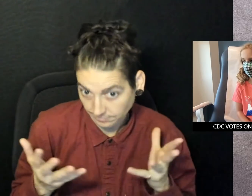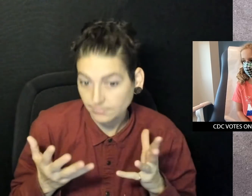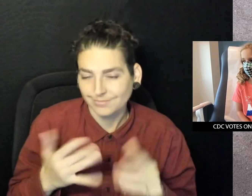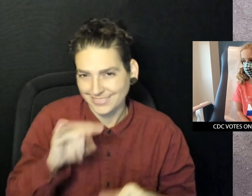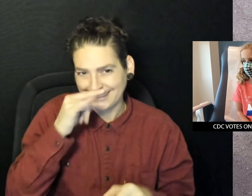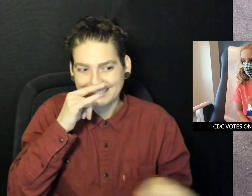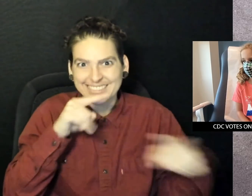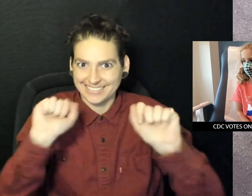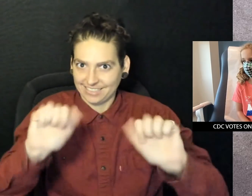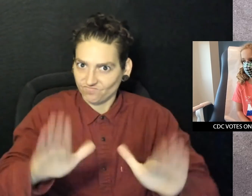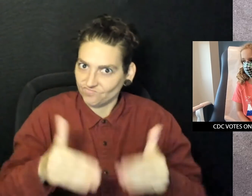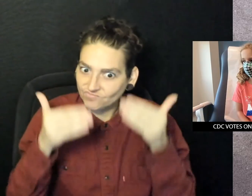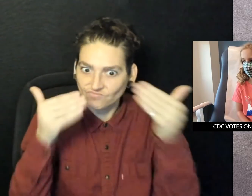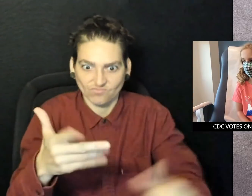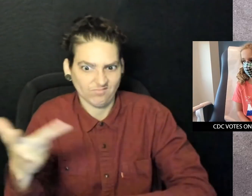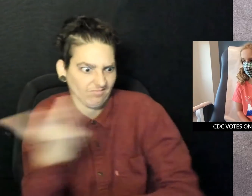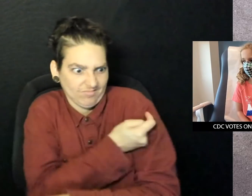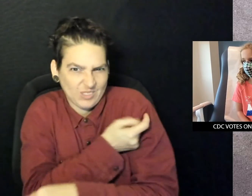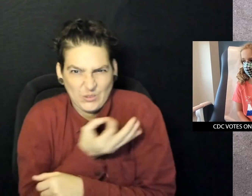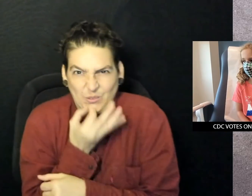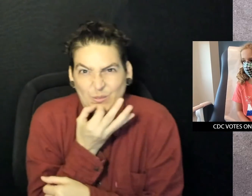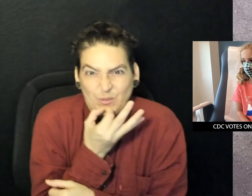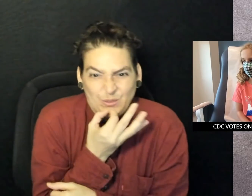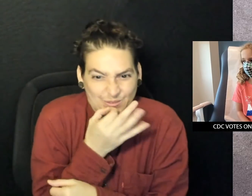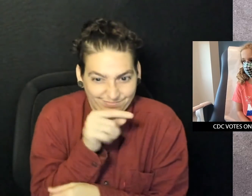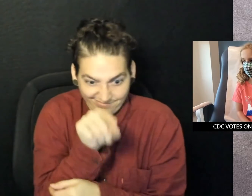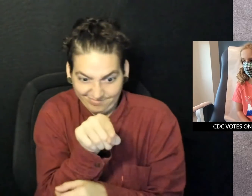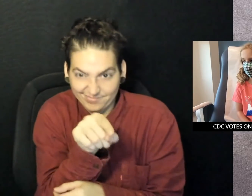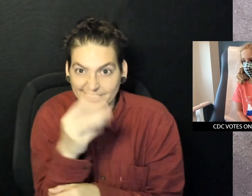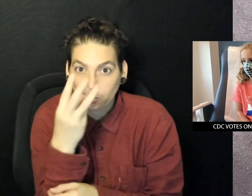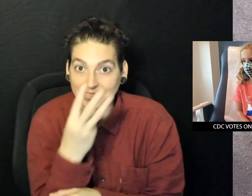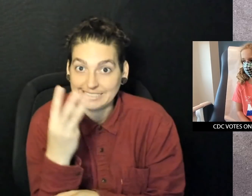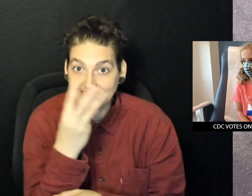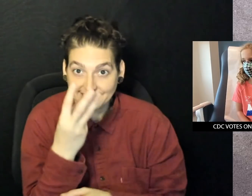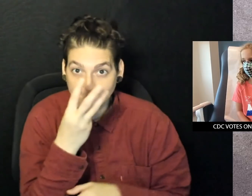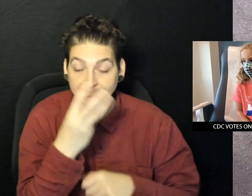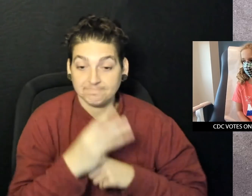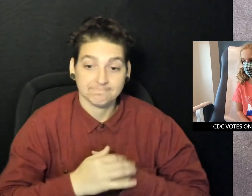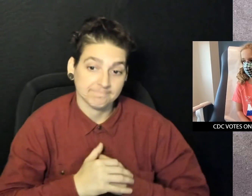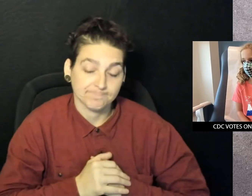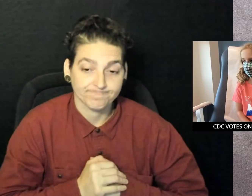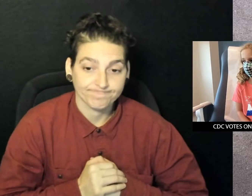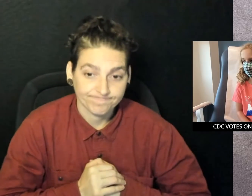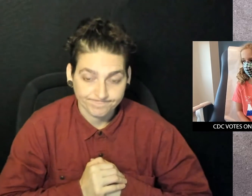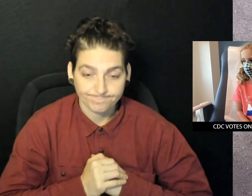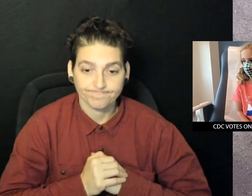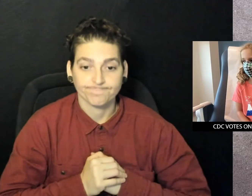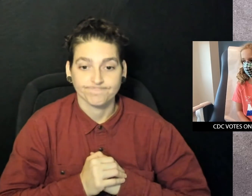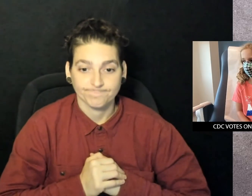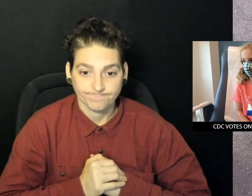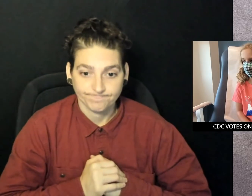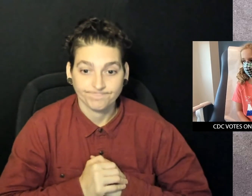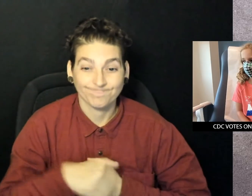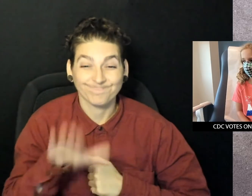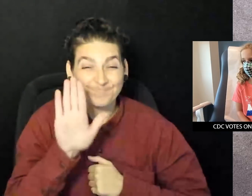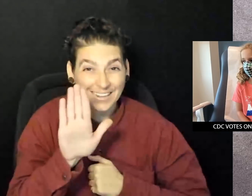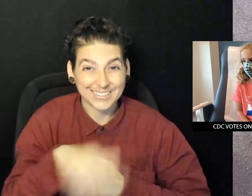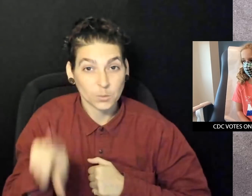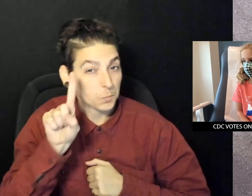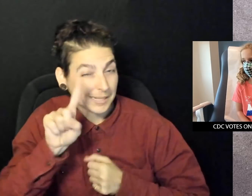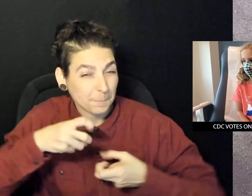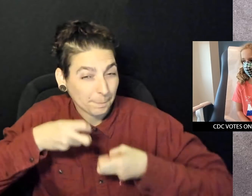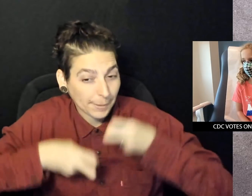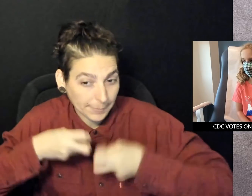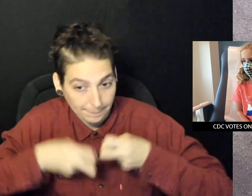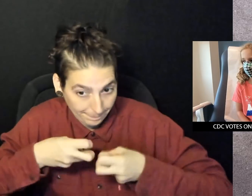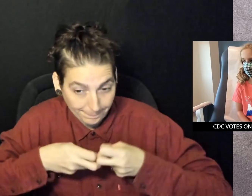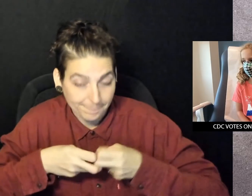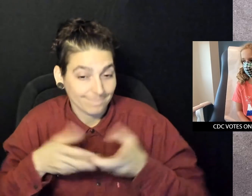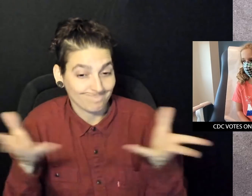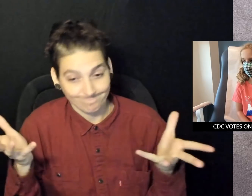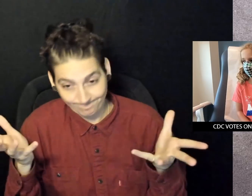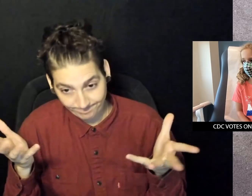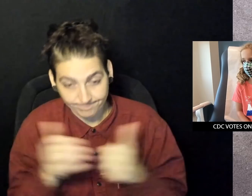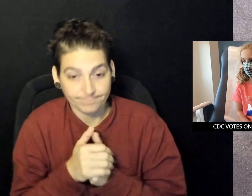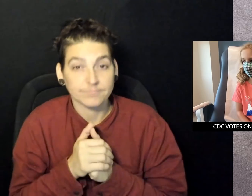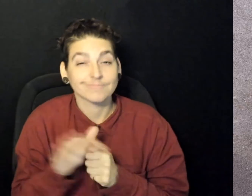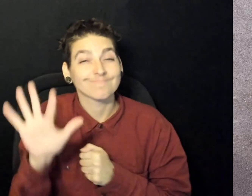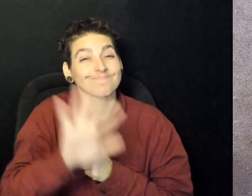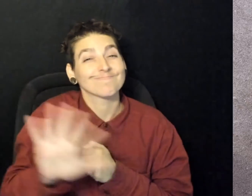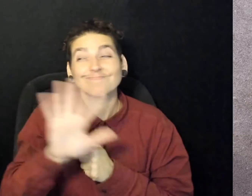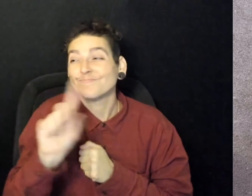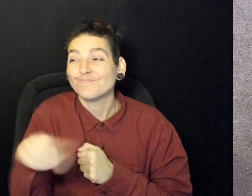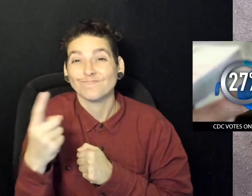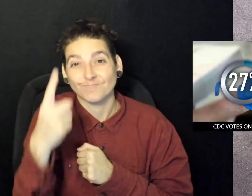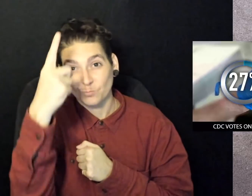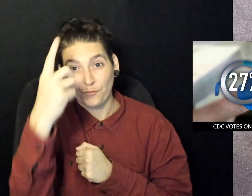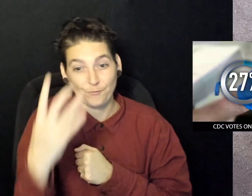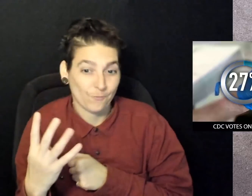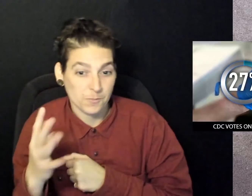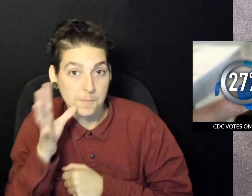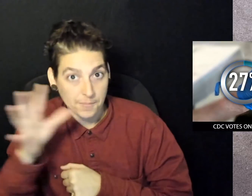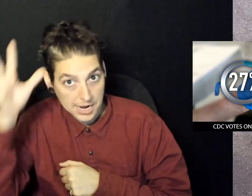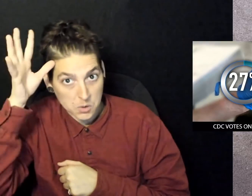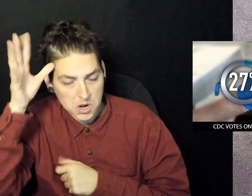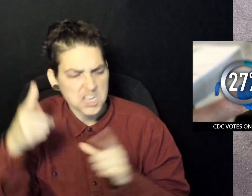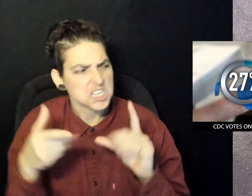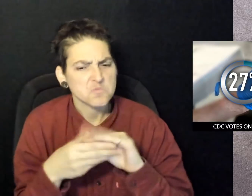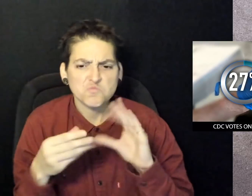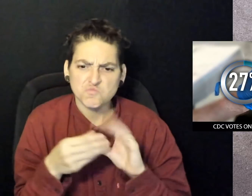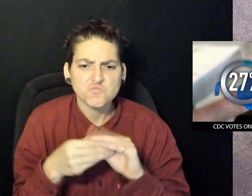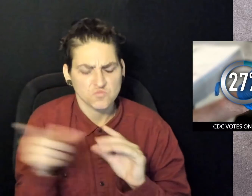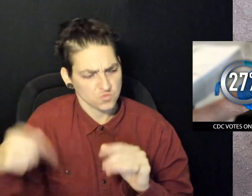means kids could be getting their shots as soon as Wednesday but one problem only about